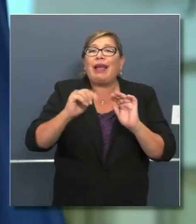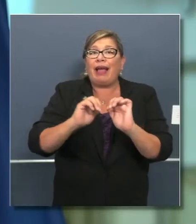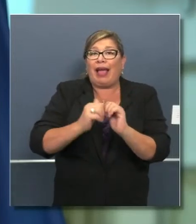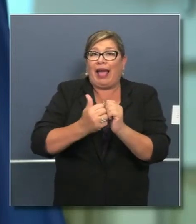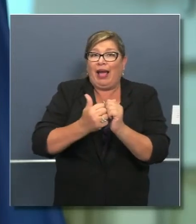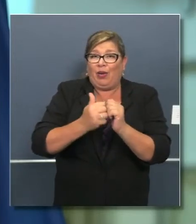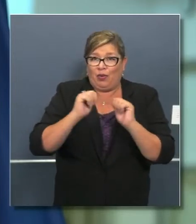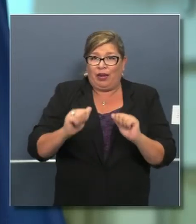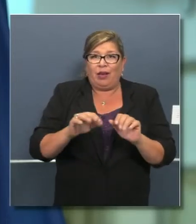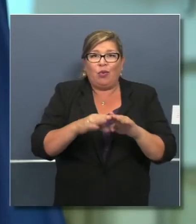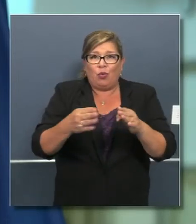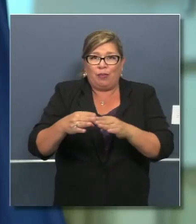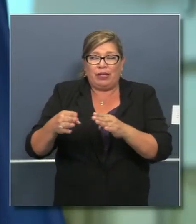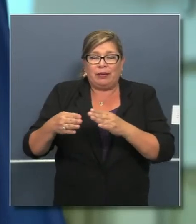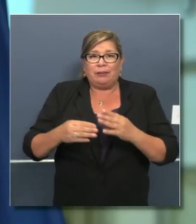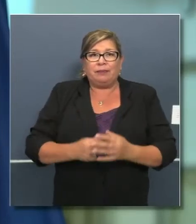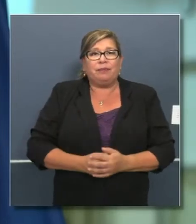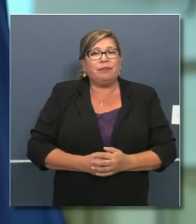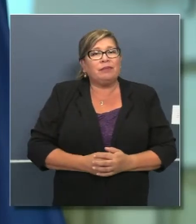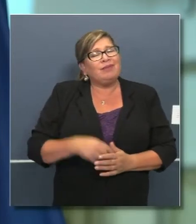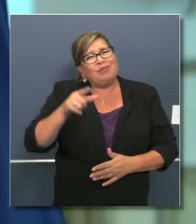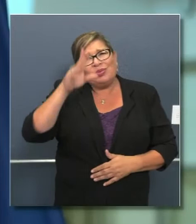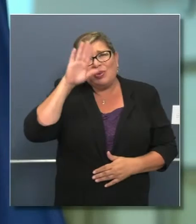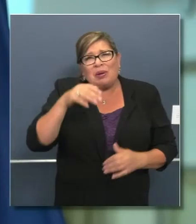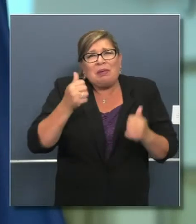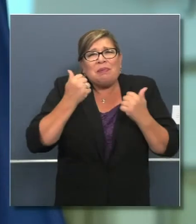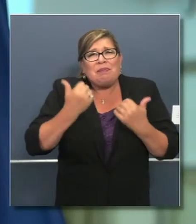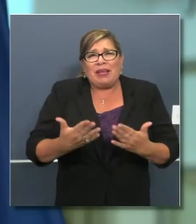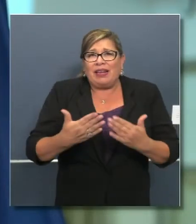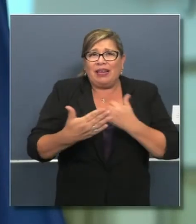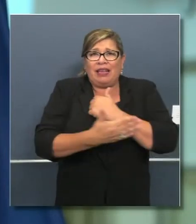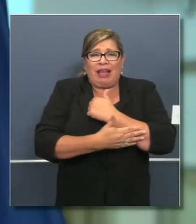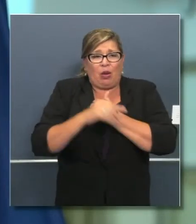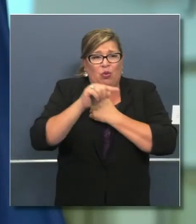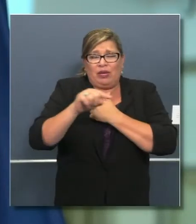know well there are a number of counties that still haven't gone as far as other counties